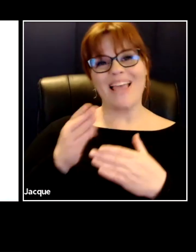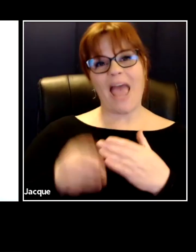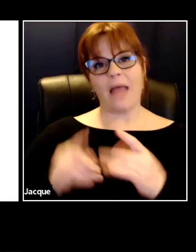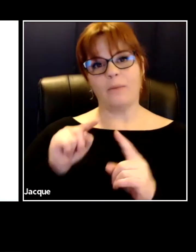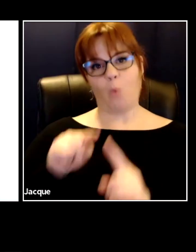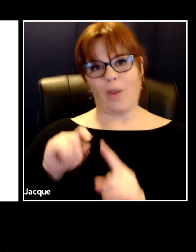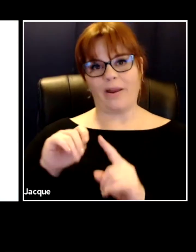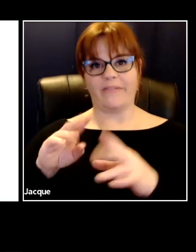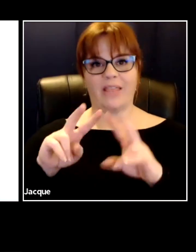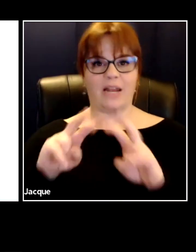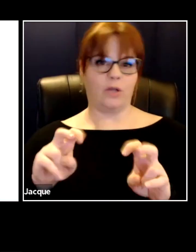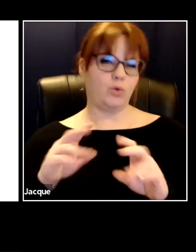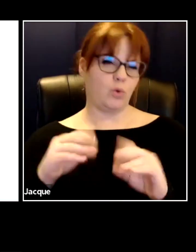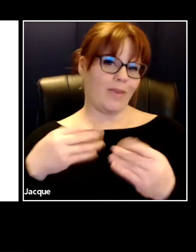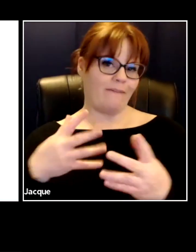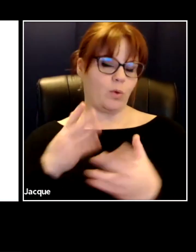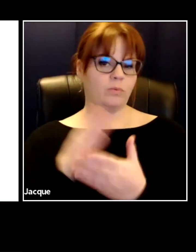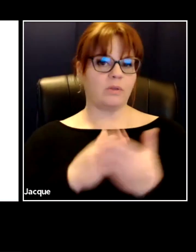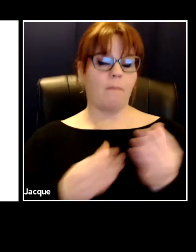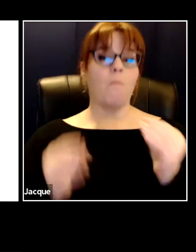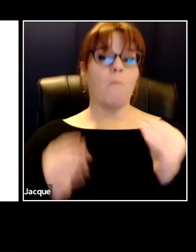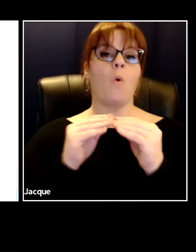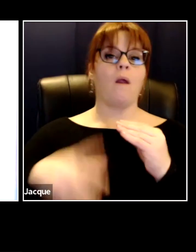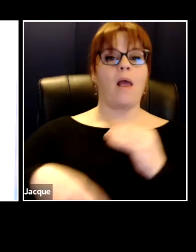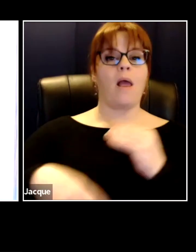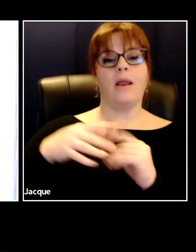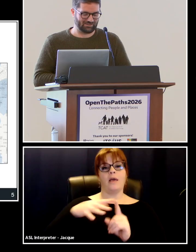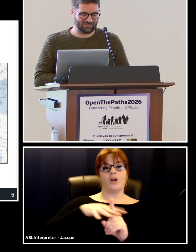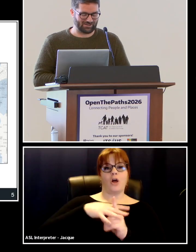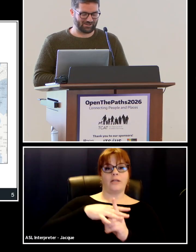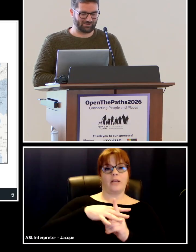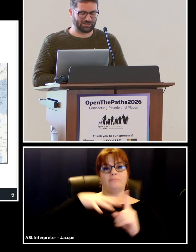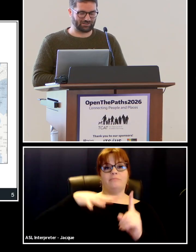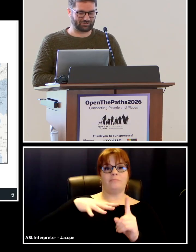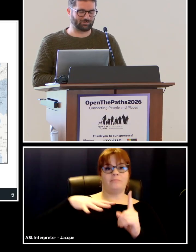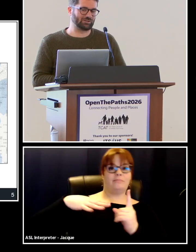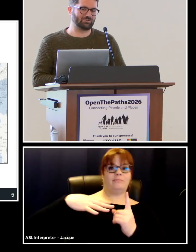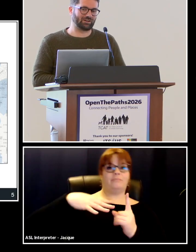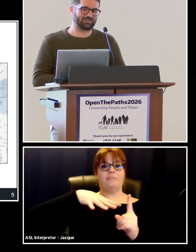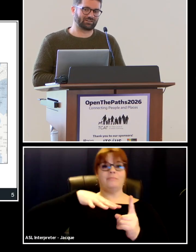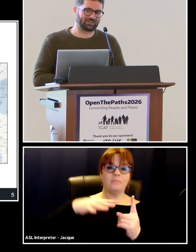give you some context for, uh, what what some of the results look like. Um and so we're utilizing